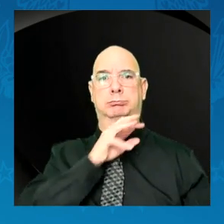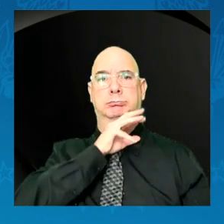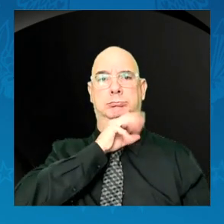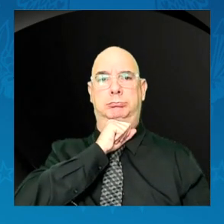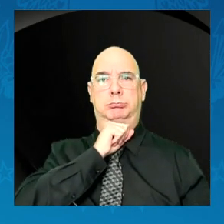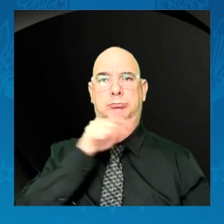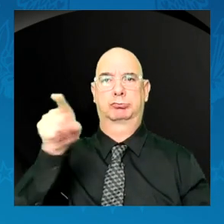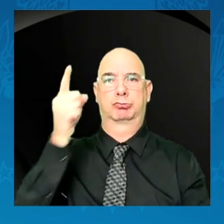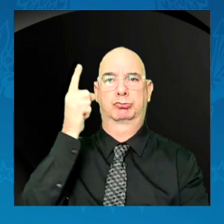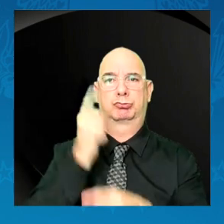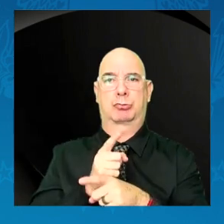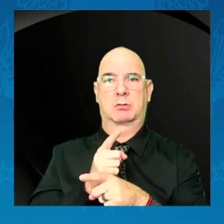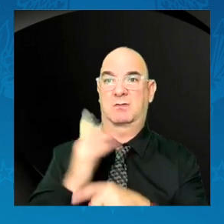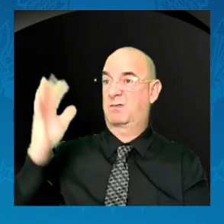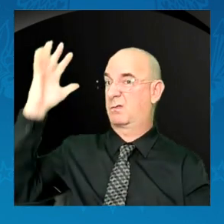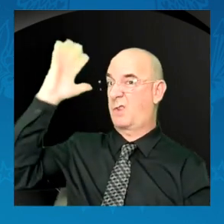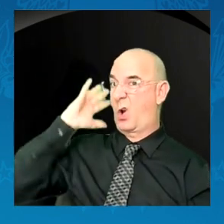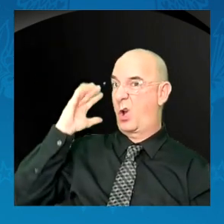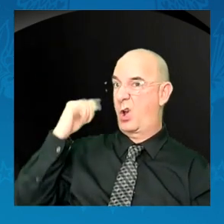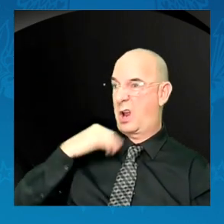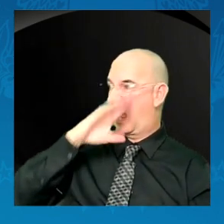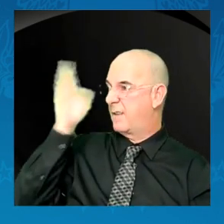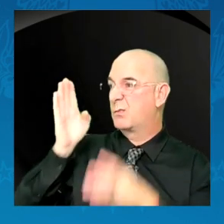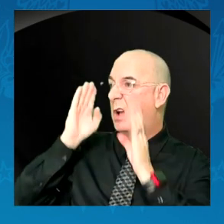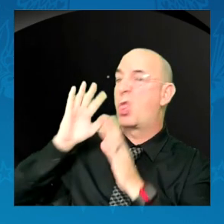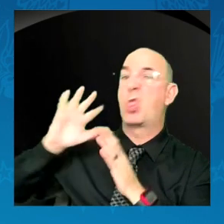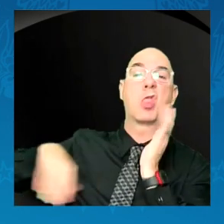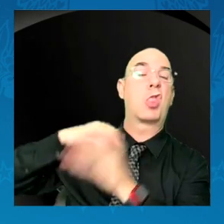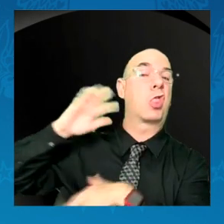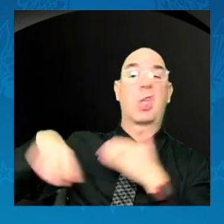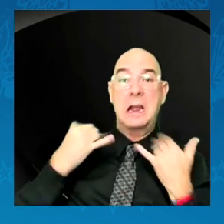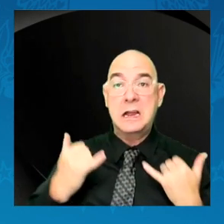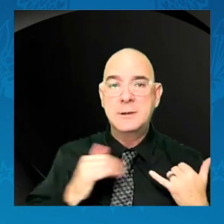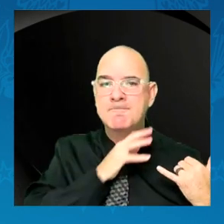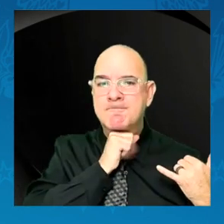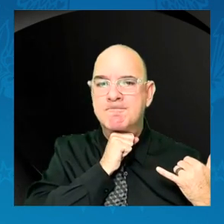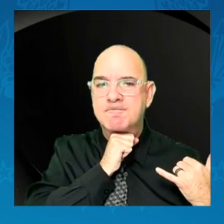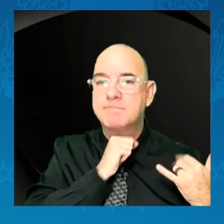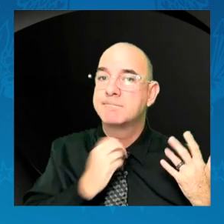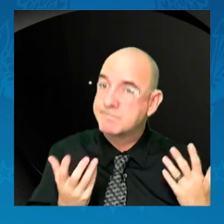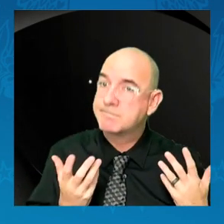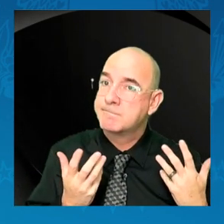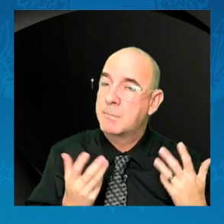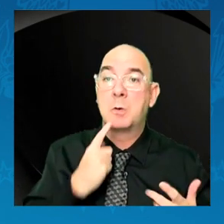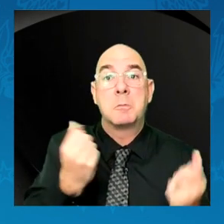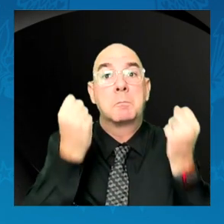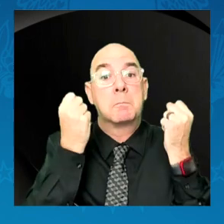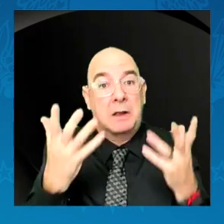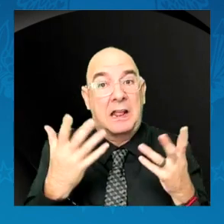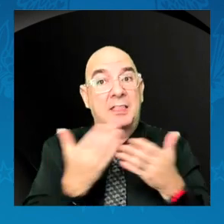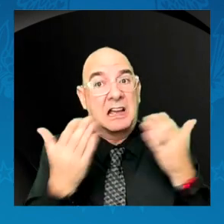So with that, I want to ask you, there's so much that you have to say, I know. But in particular, can you address the.